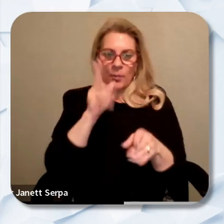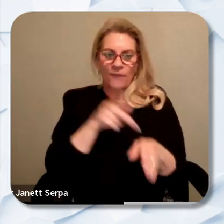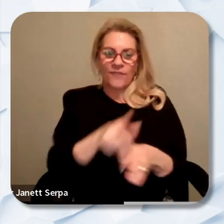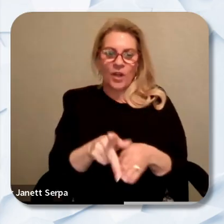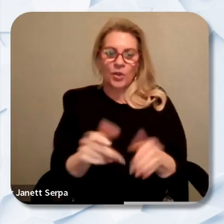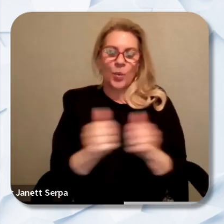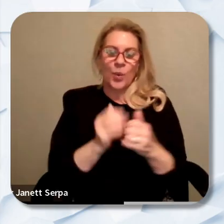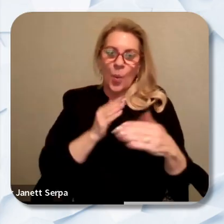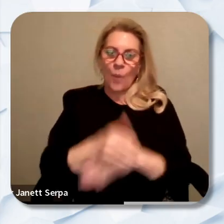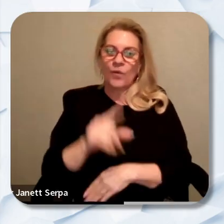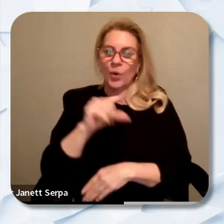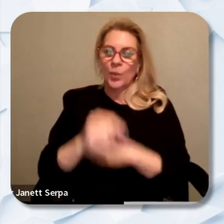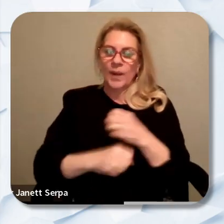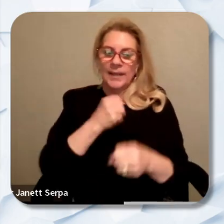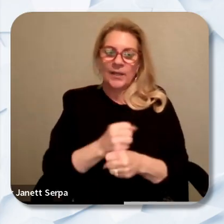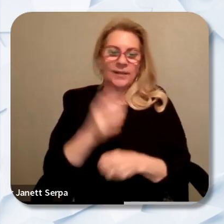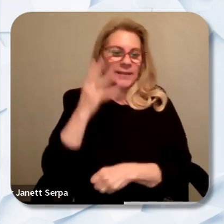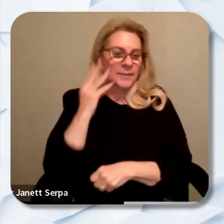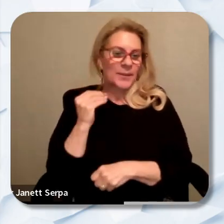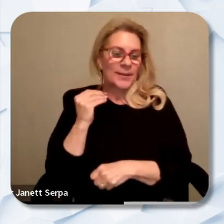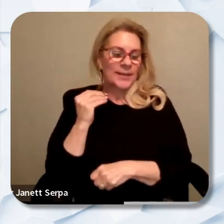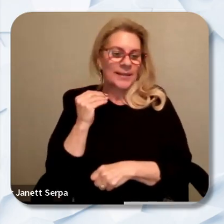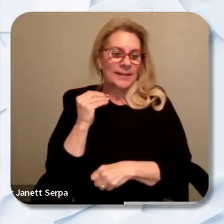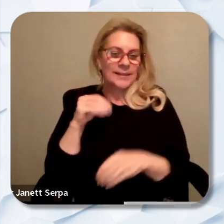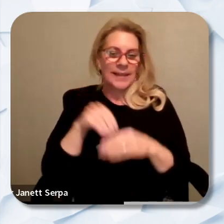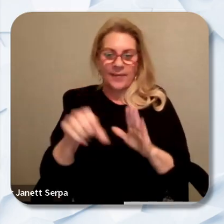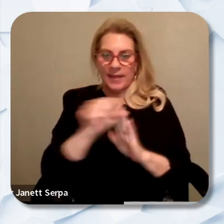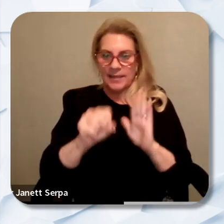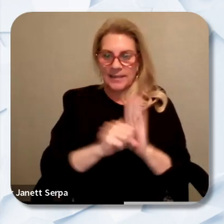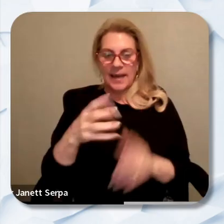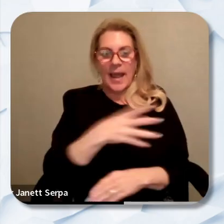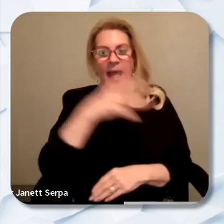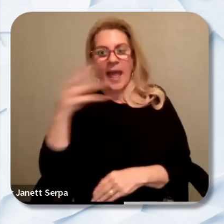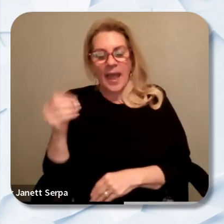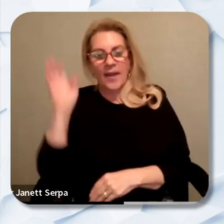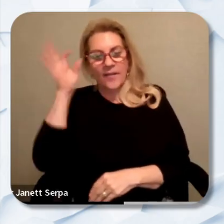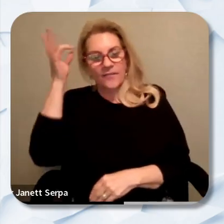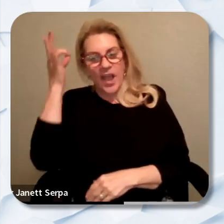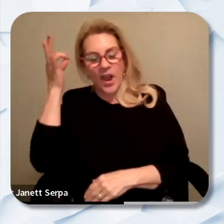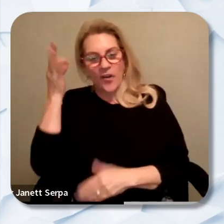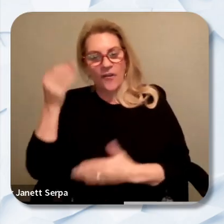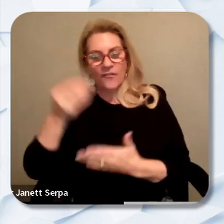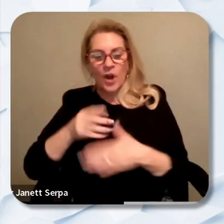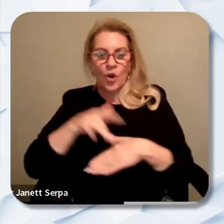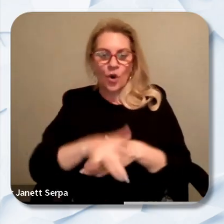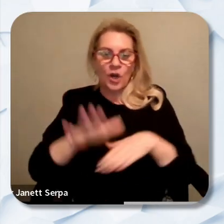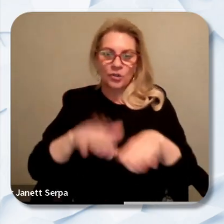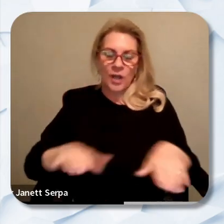with over 20 years of experience in state and federally funded early childhood development